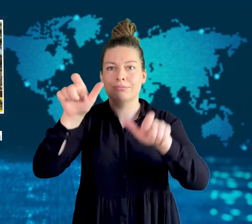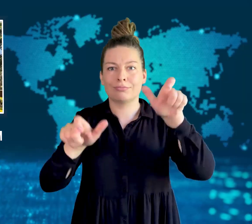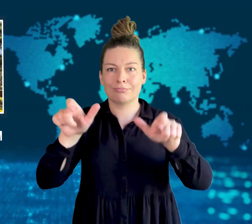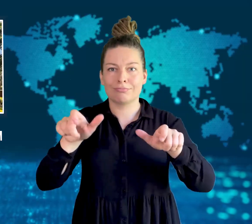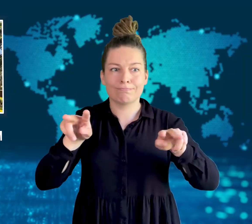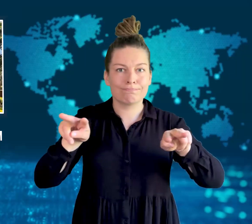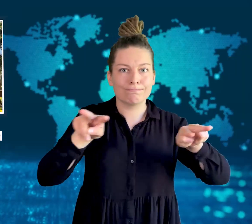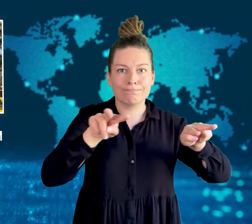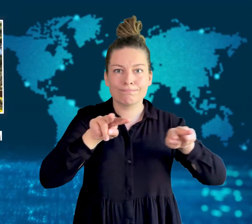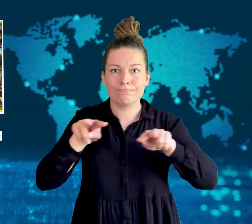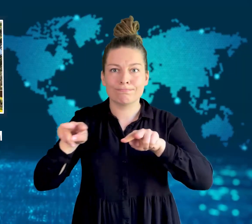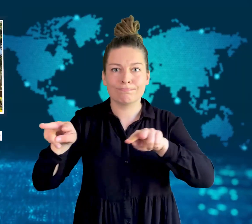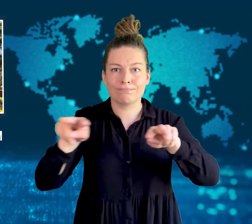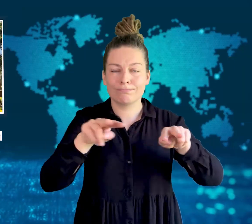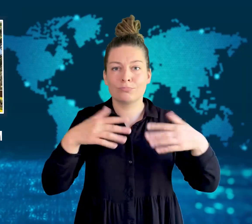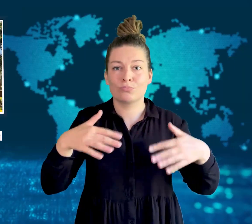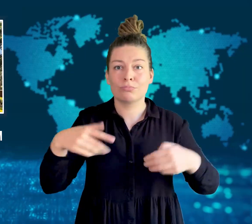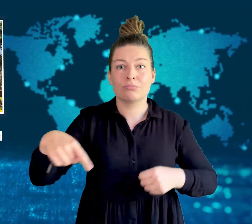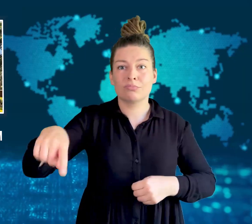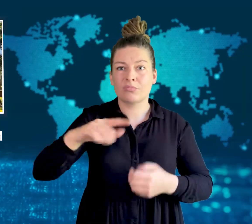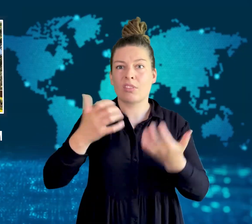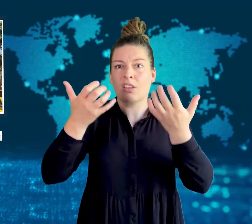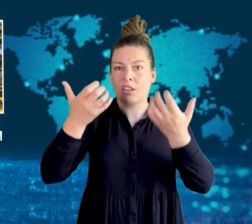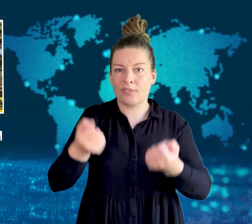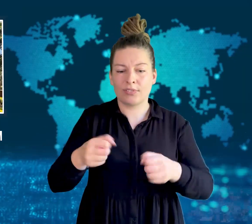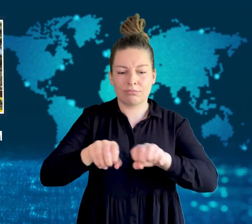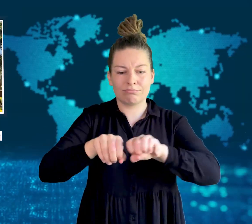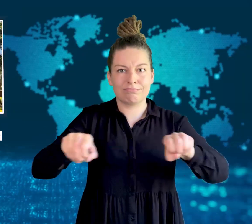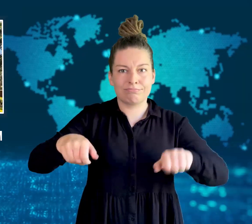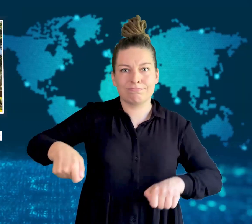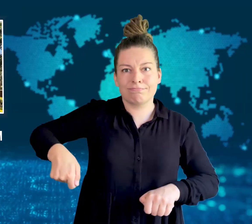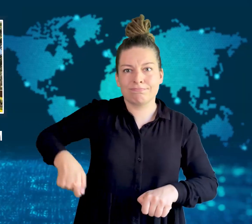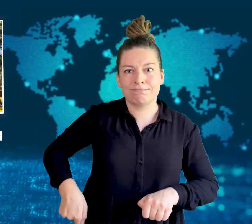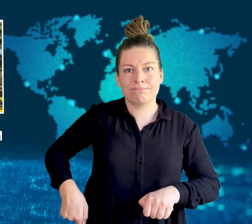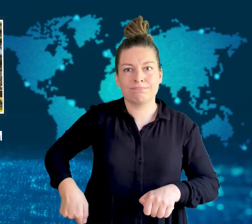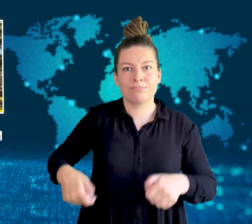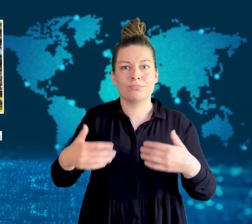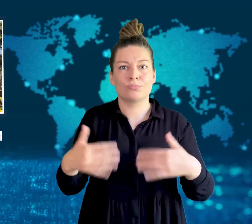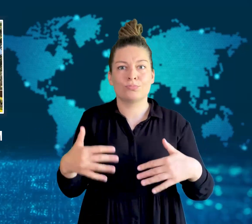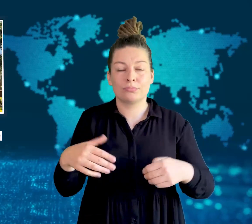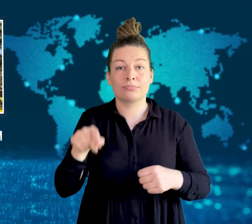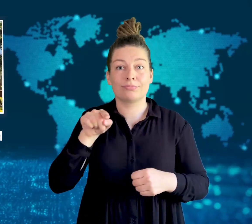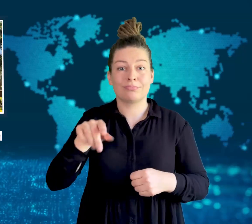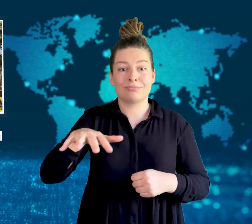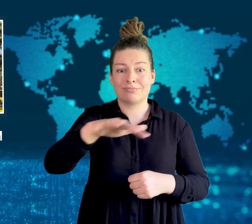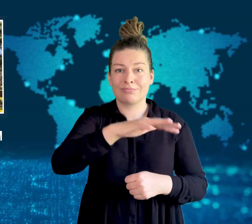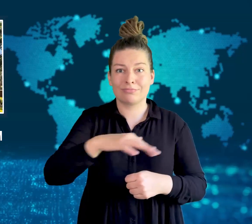and supplies a majority of British stores.